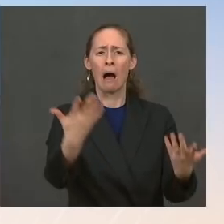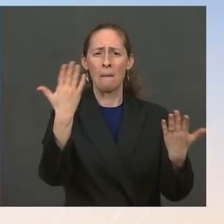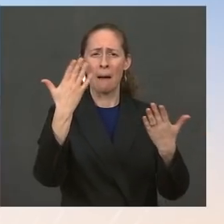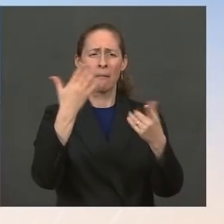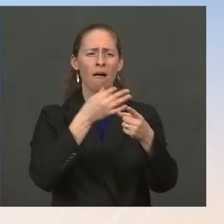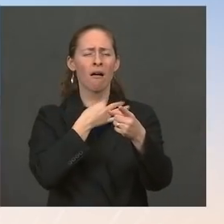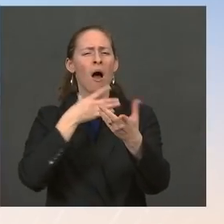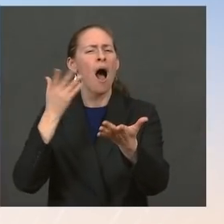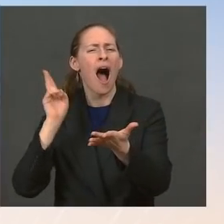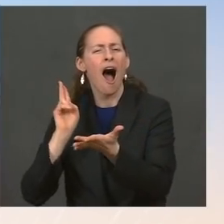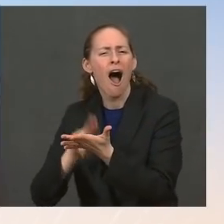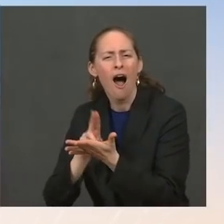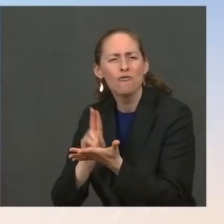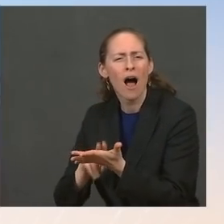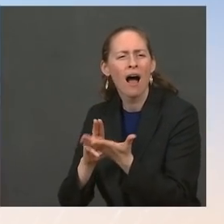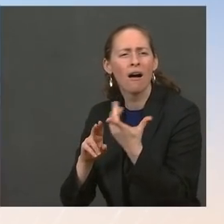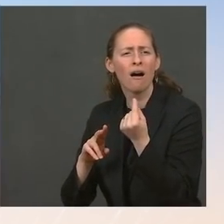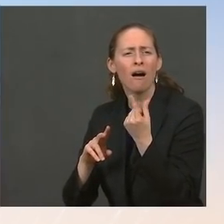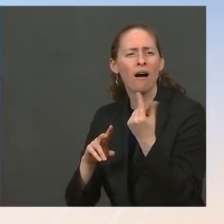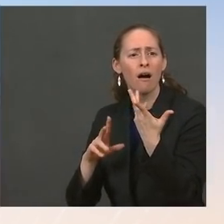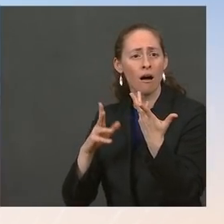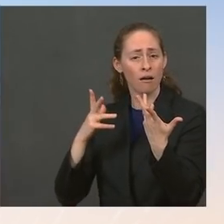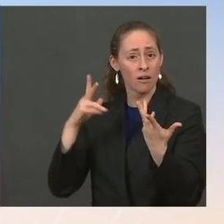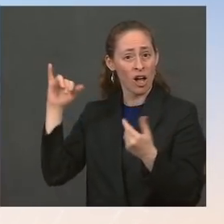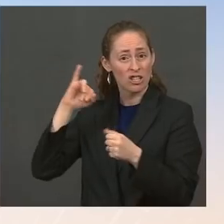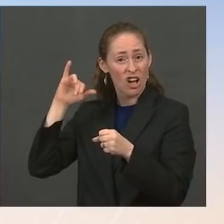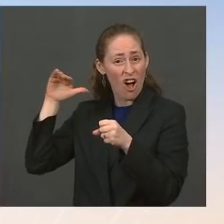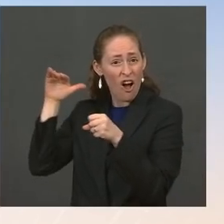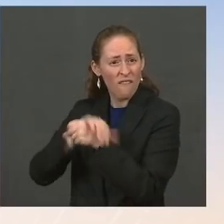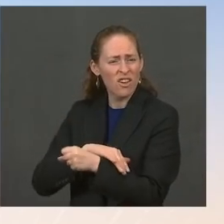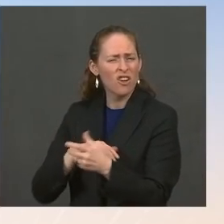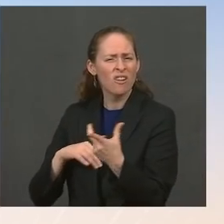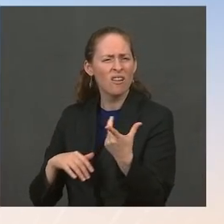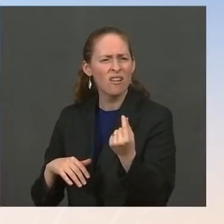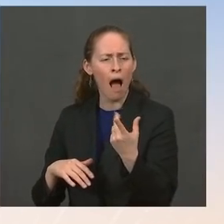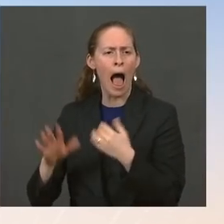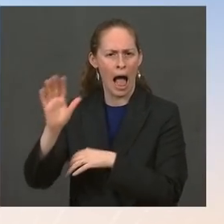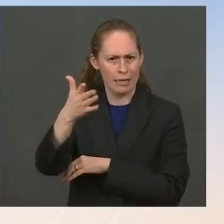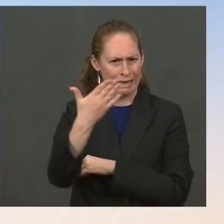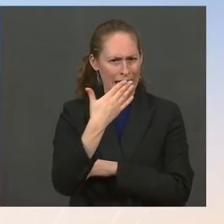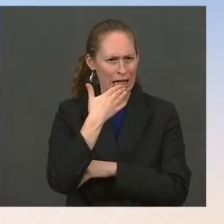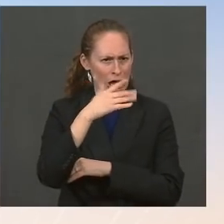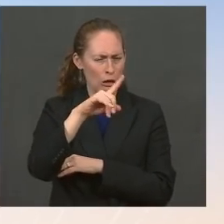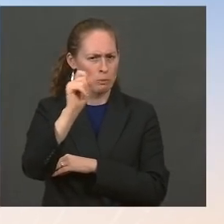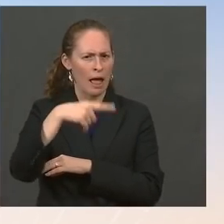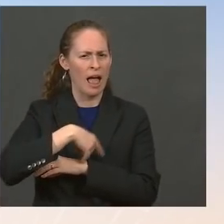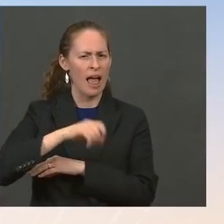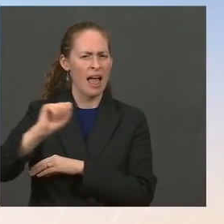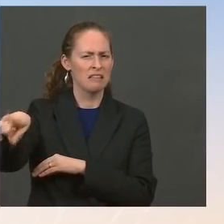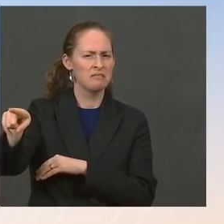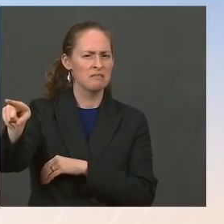with insurance companies or pharmacies or -- Ms. Psaki: It's a great question. Let me talk to our COVID team and see what else it would require. The Press: Okay. And then, on Ethiopia,